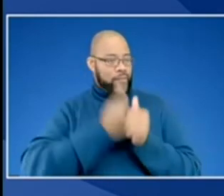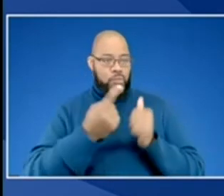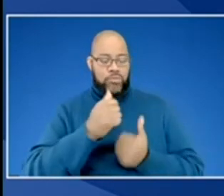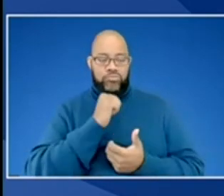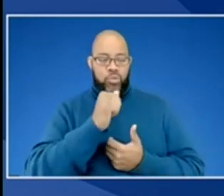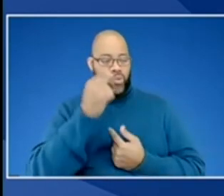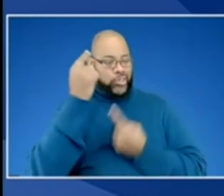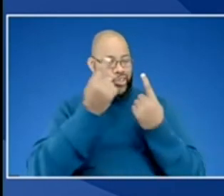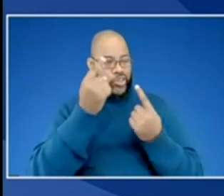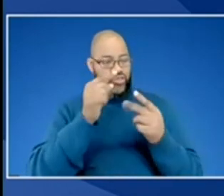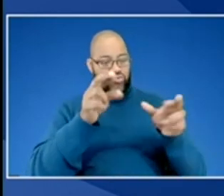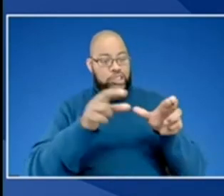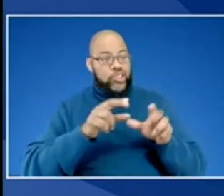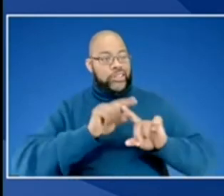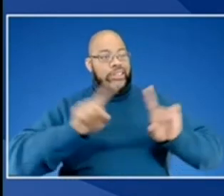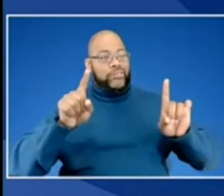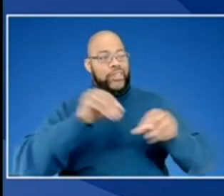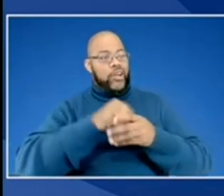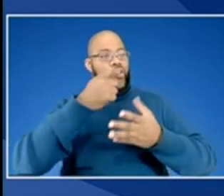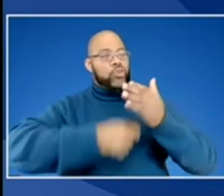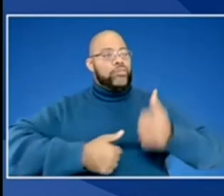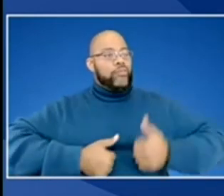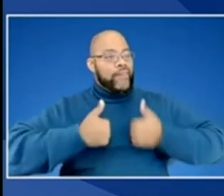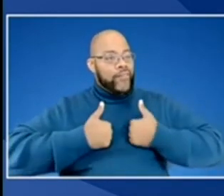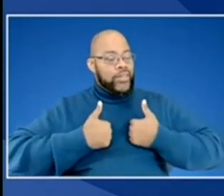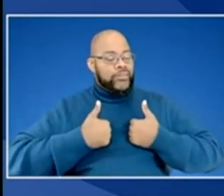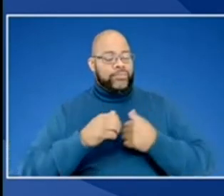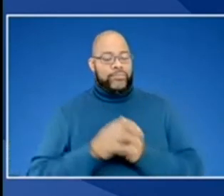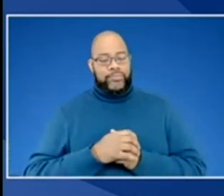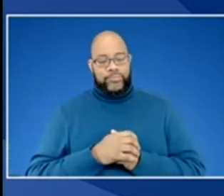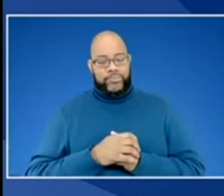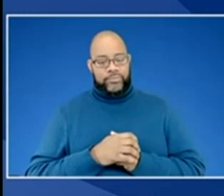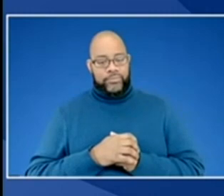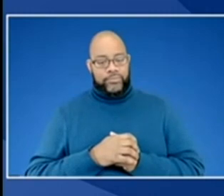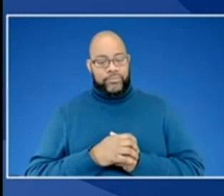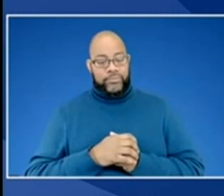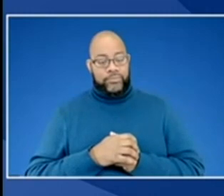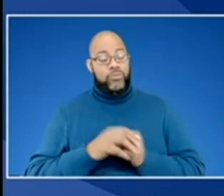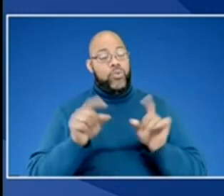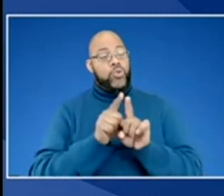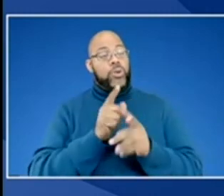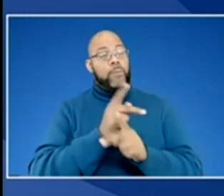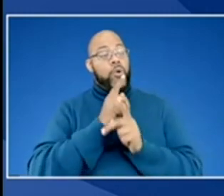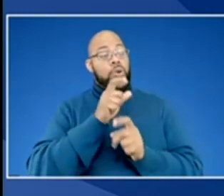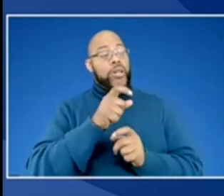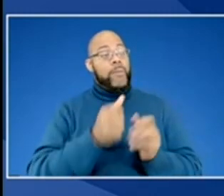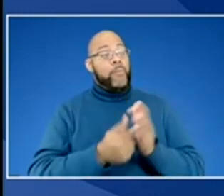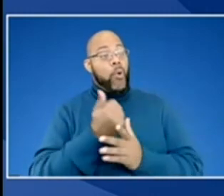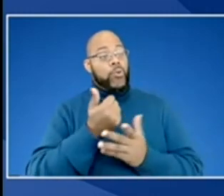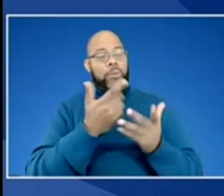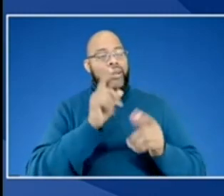regional differences in the cost of living. In addition, borrowers who need it most may not be able to stay in it.